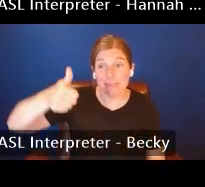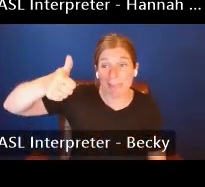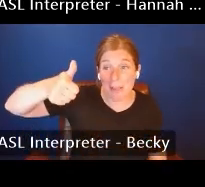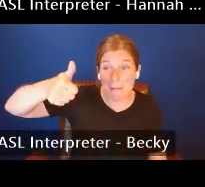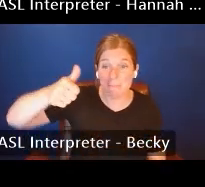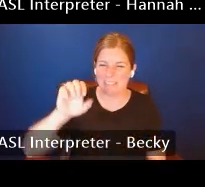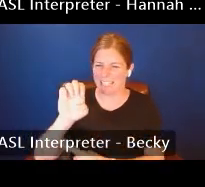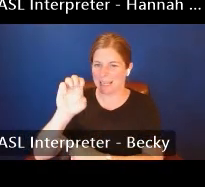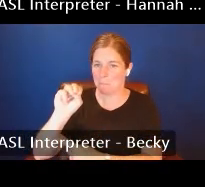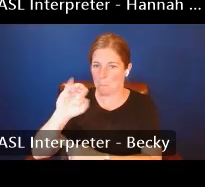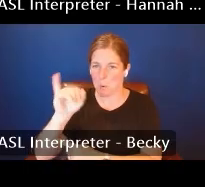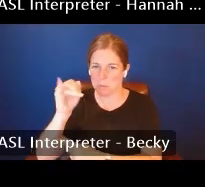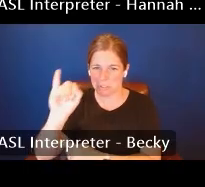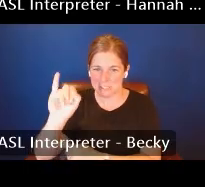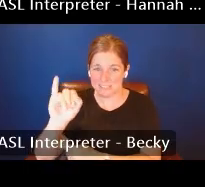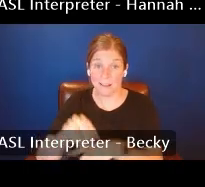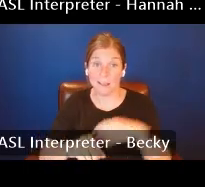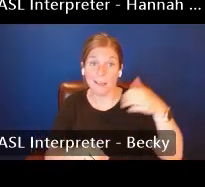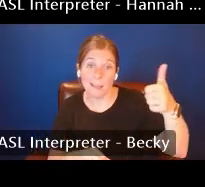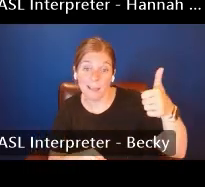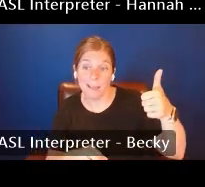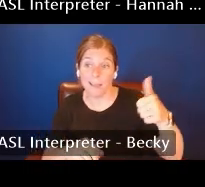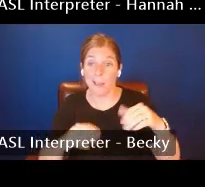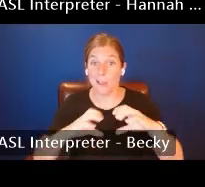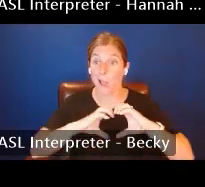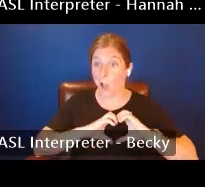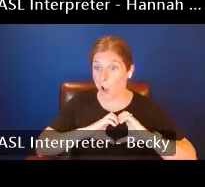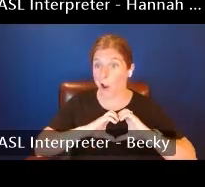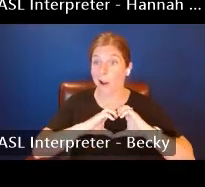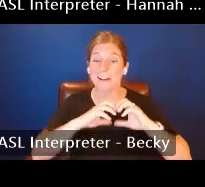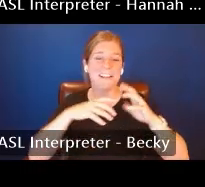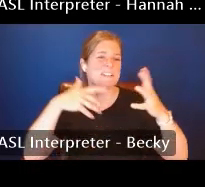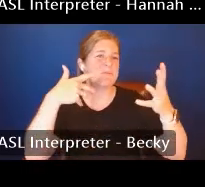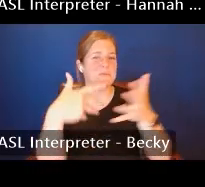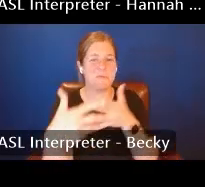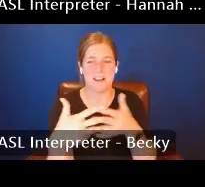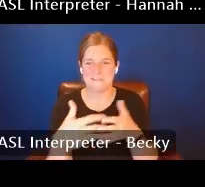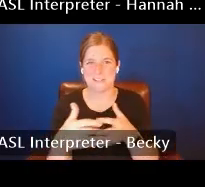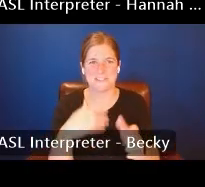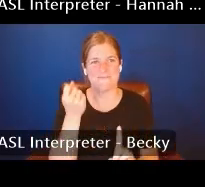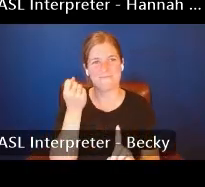whenever you like. We do not have chat available.